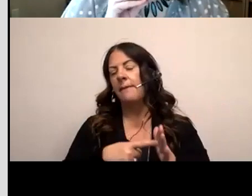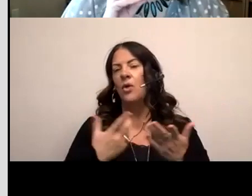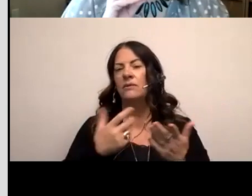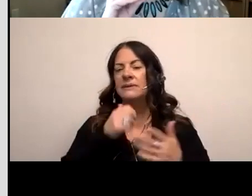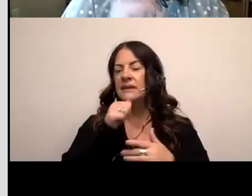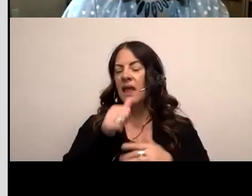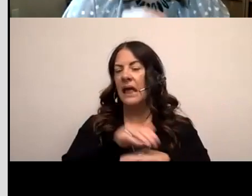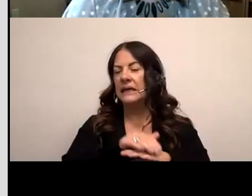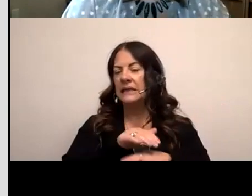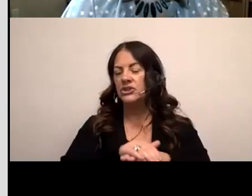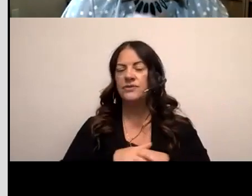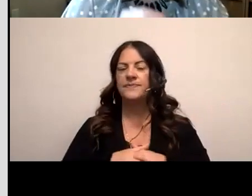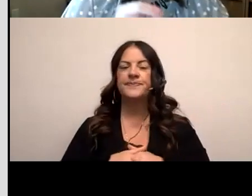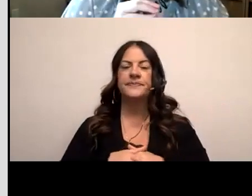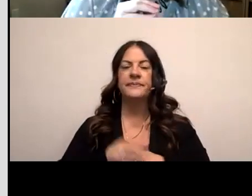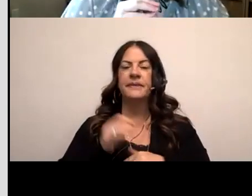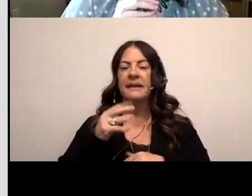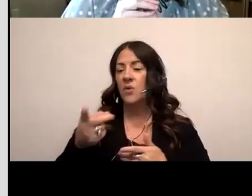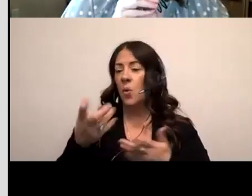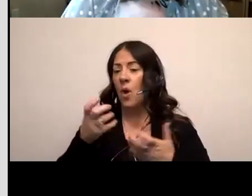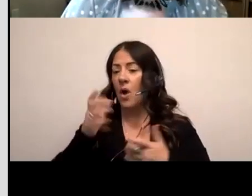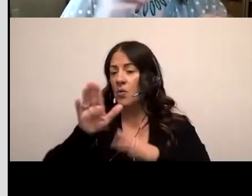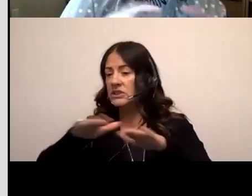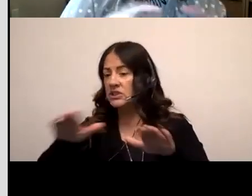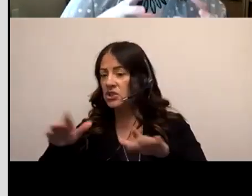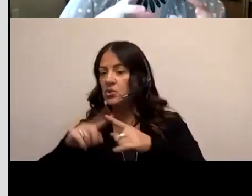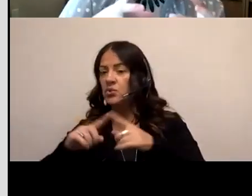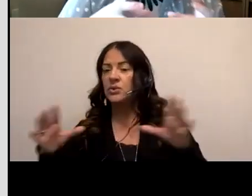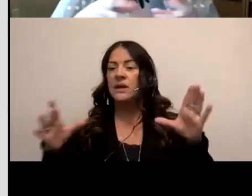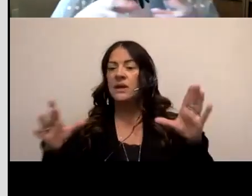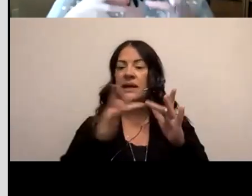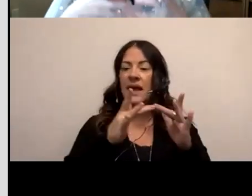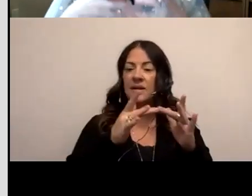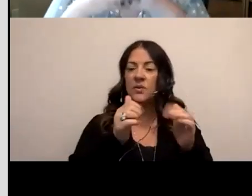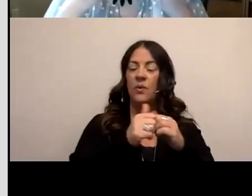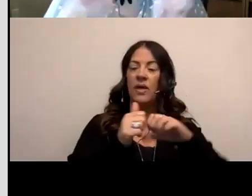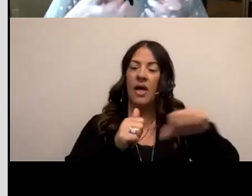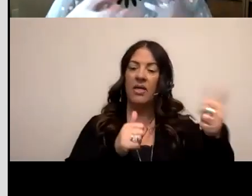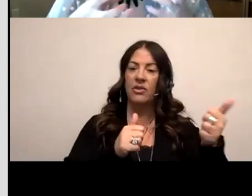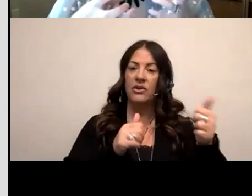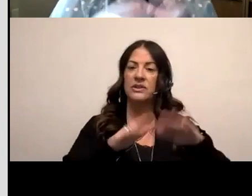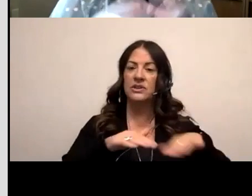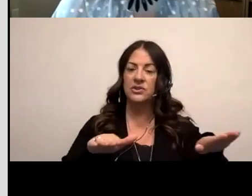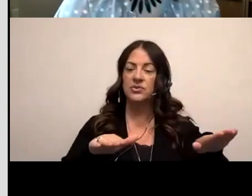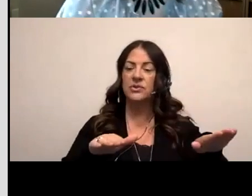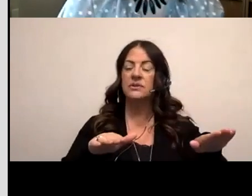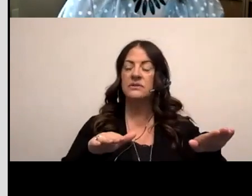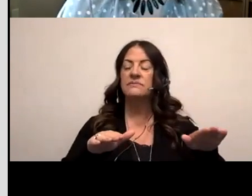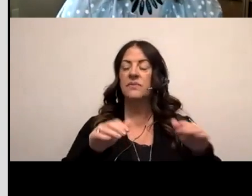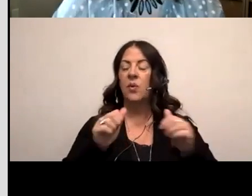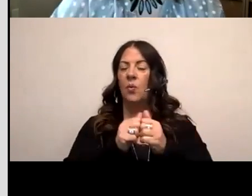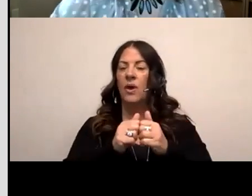YOUR CHILDREN WITH CONTENT THAT IS GIVEN IN THEIR LANGUAGE. SO I'VE GIVEN LINKS AND,